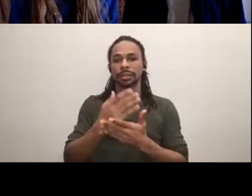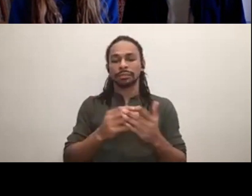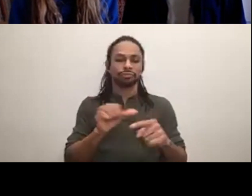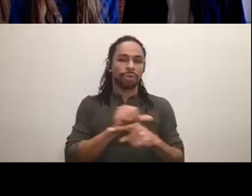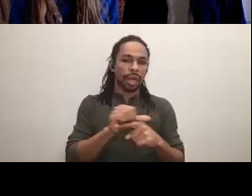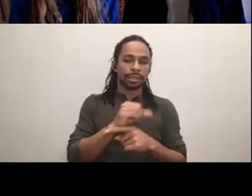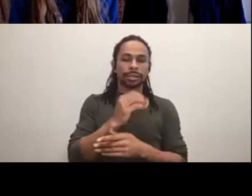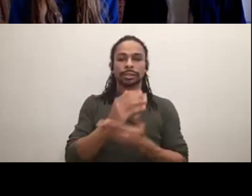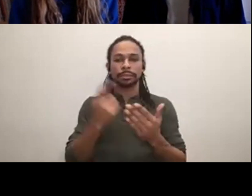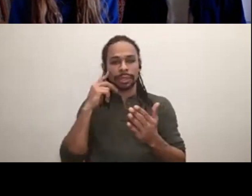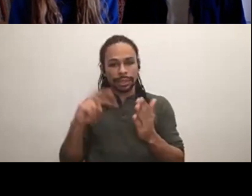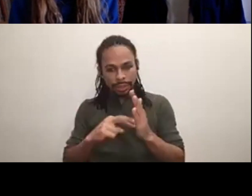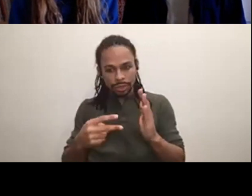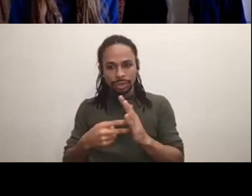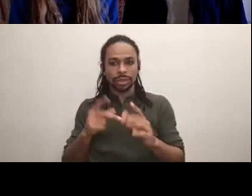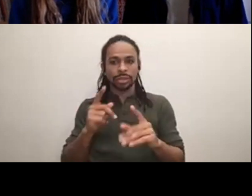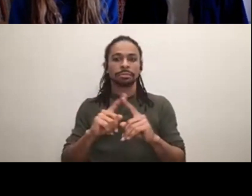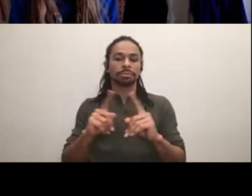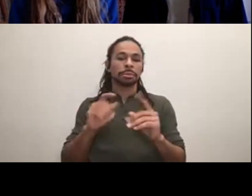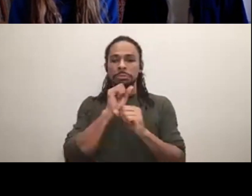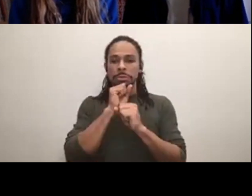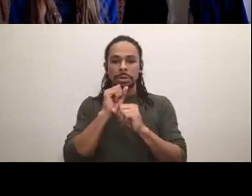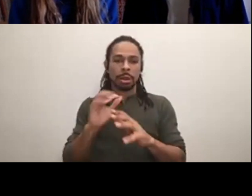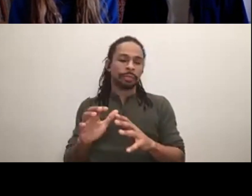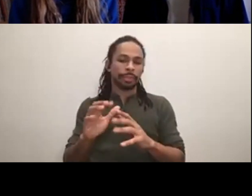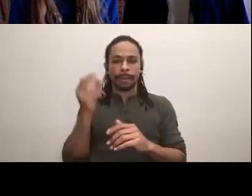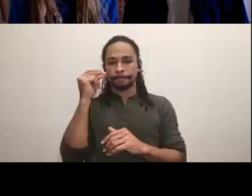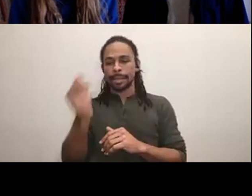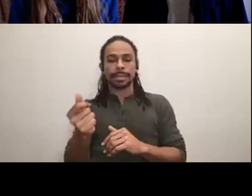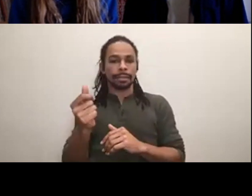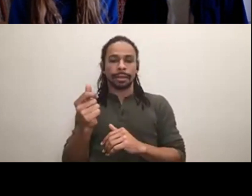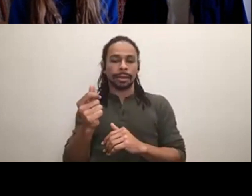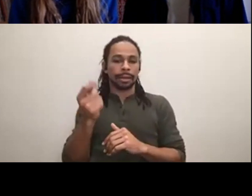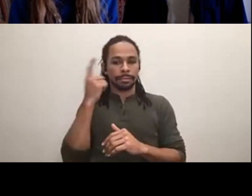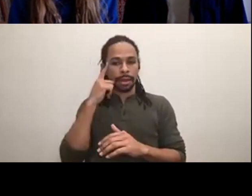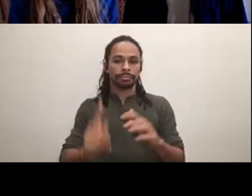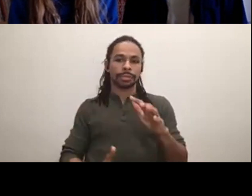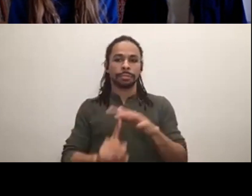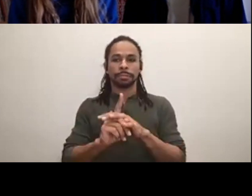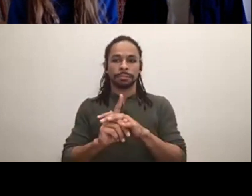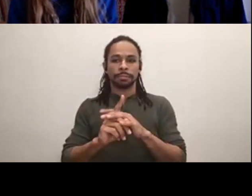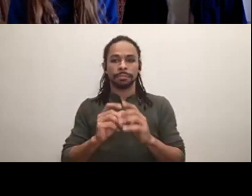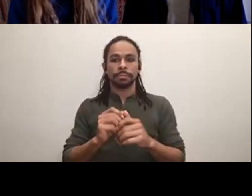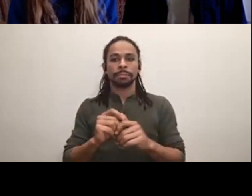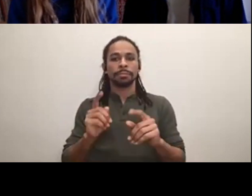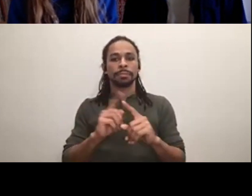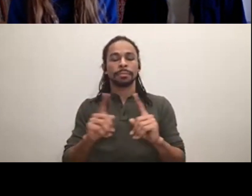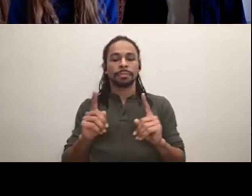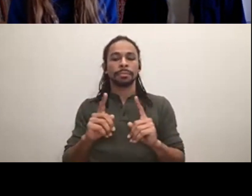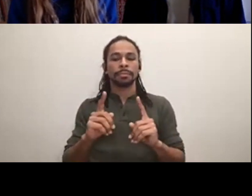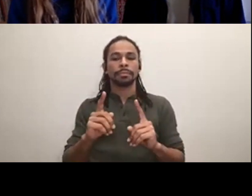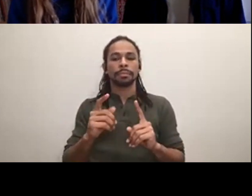This one is meme in which “a mom opossum clings to a log with 6 baby possums on her